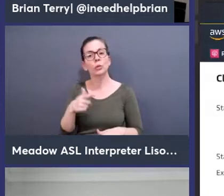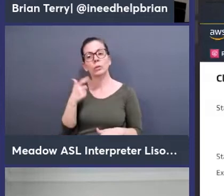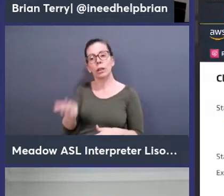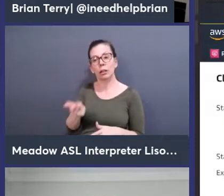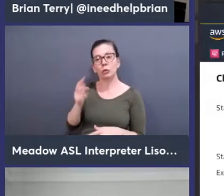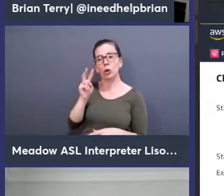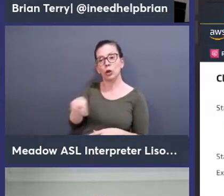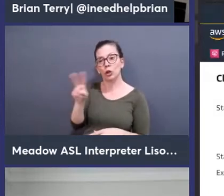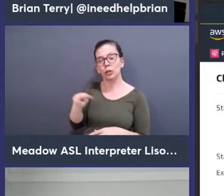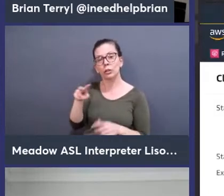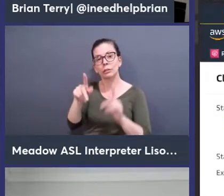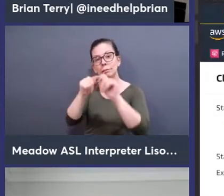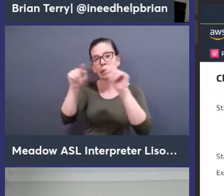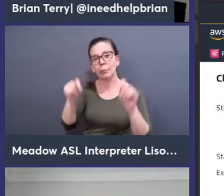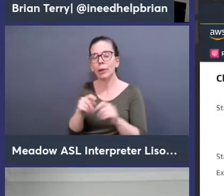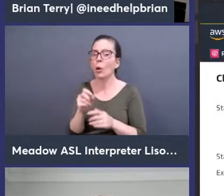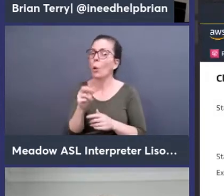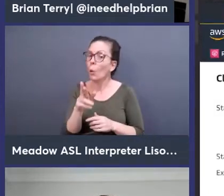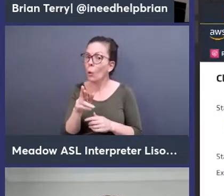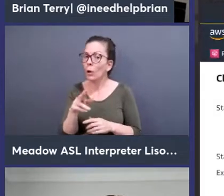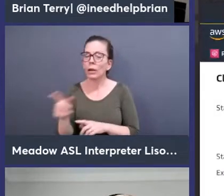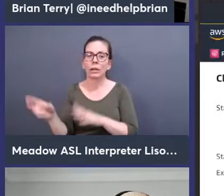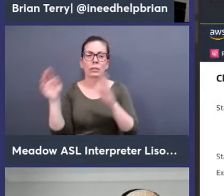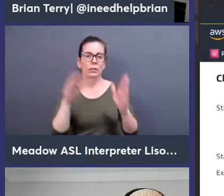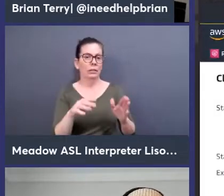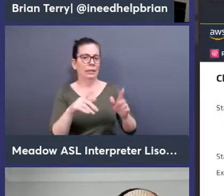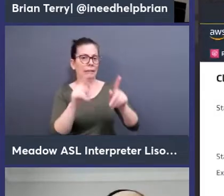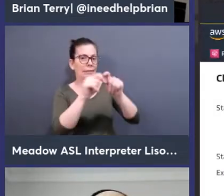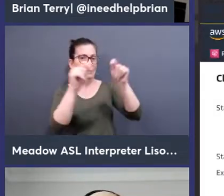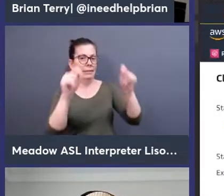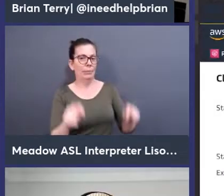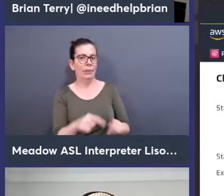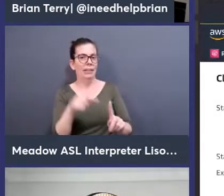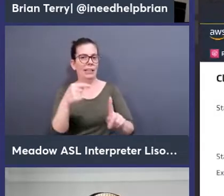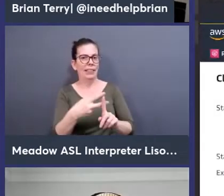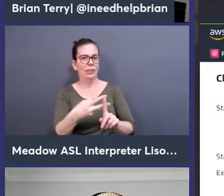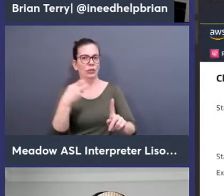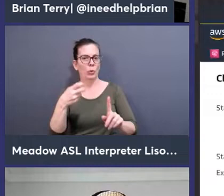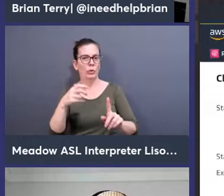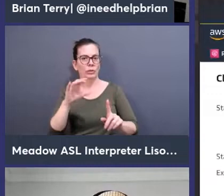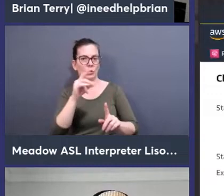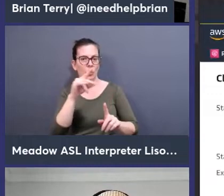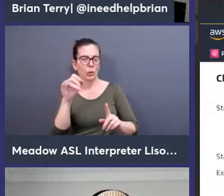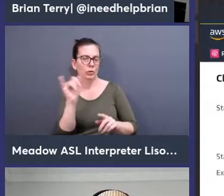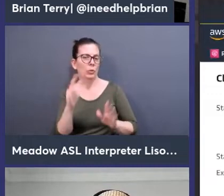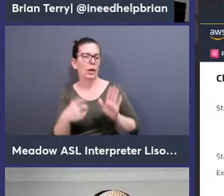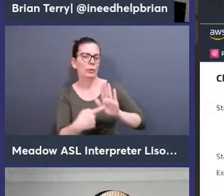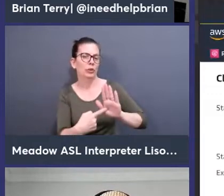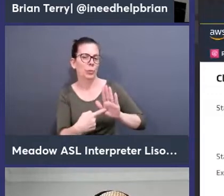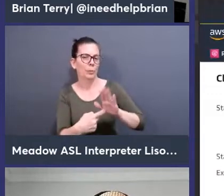or you can also take a look at the template in the source code itself, and I'll show that to you in a minute as well.